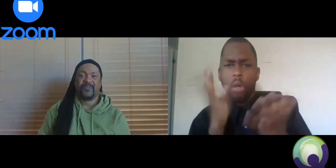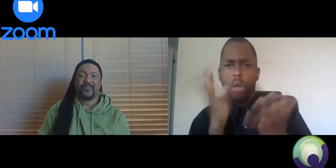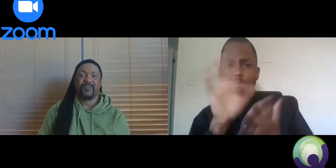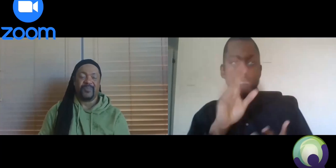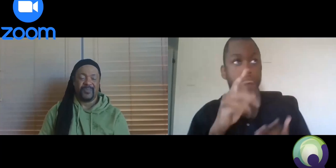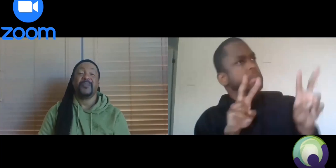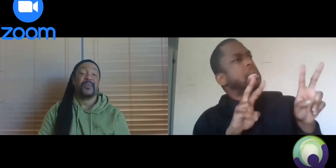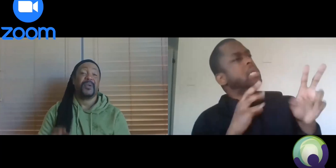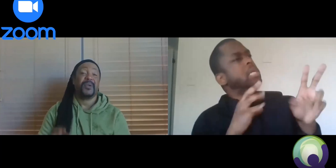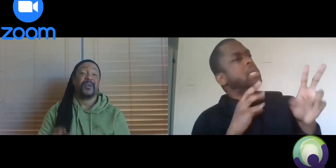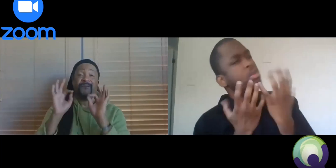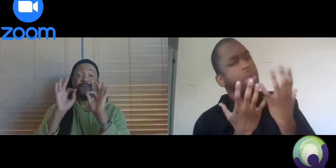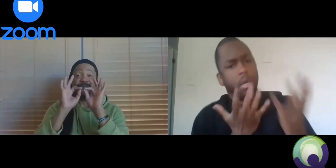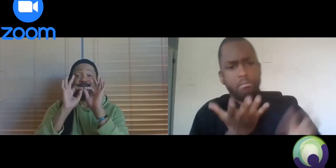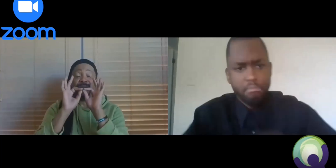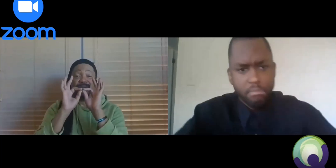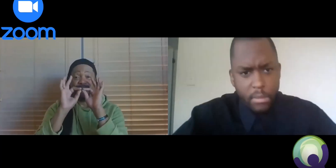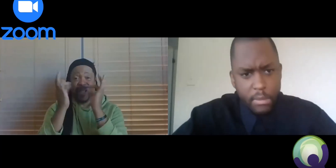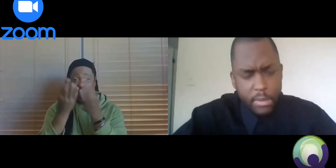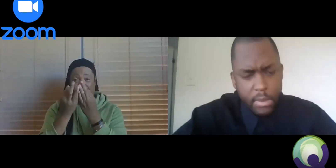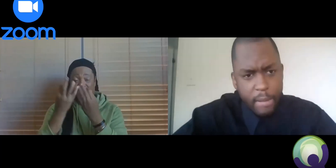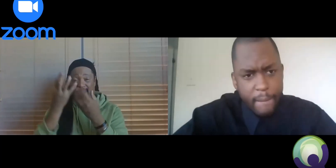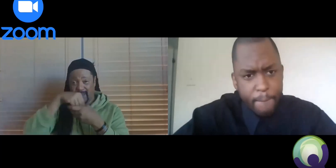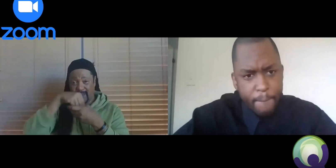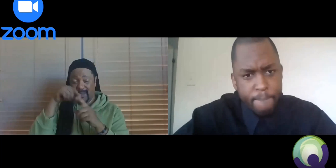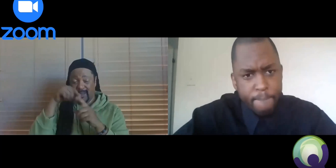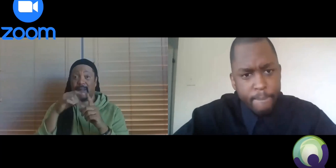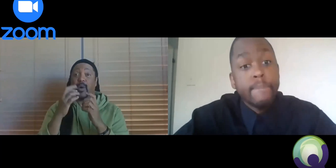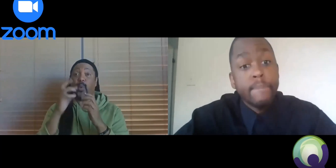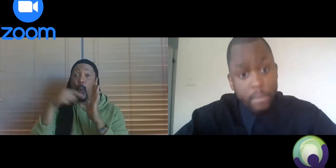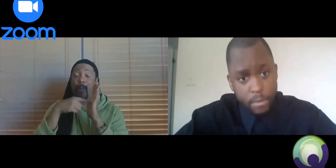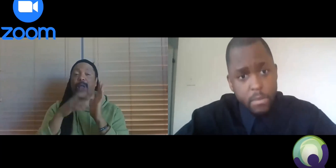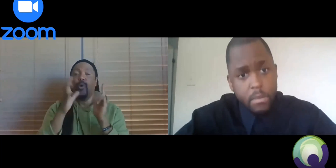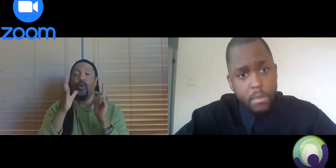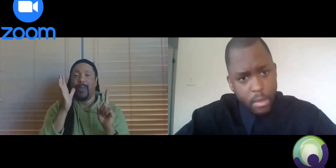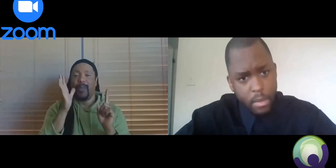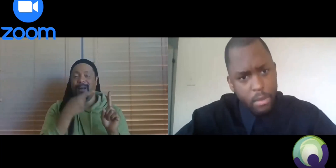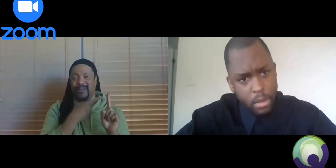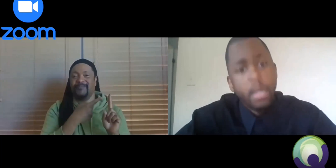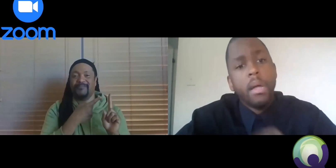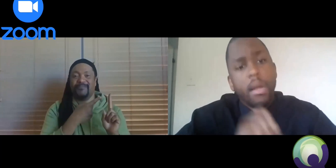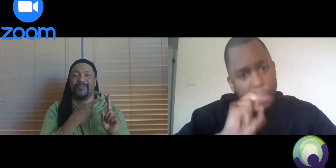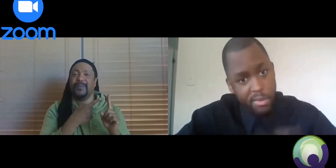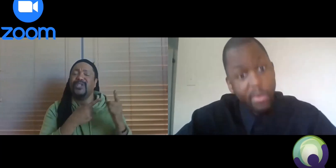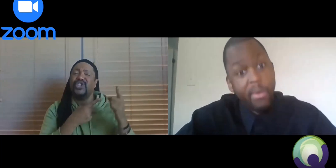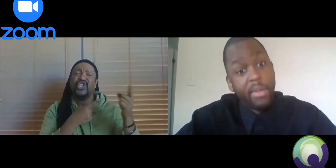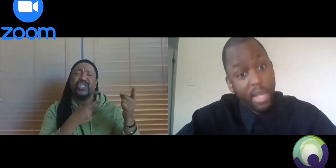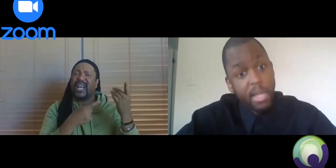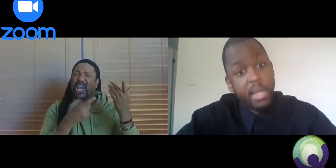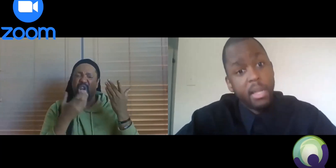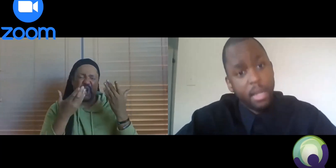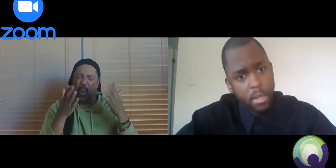was there anyone else you looked up to? Fred: In my family, my role model was my grandma.